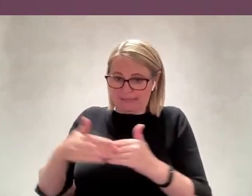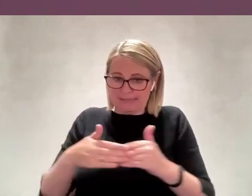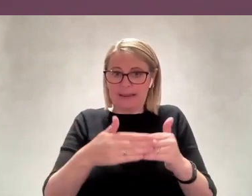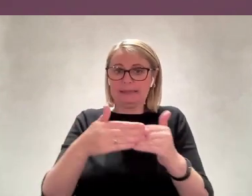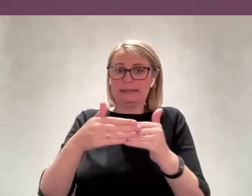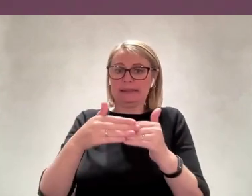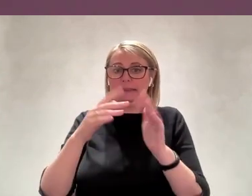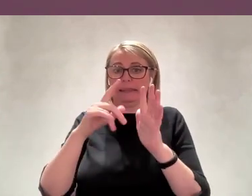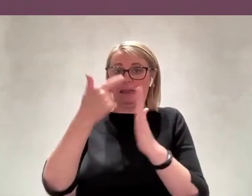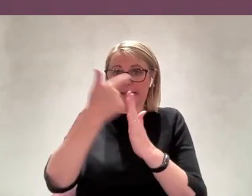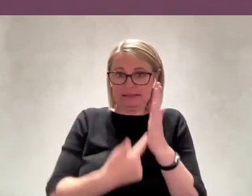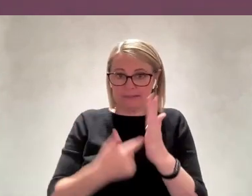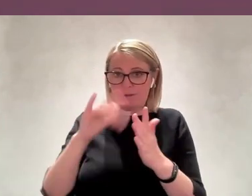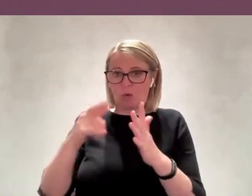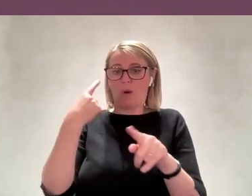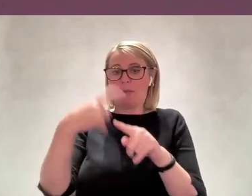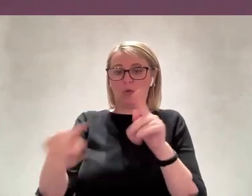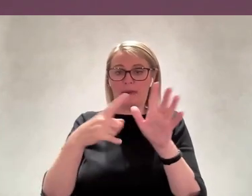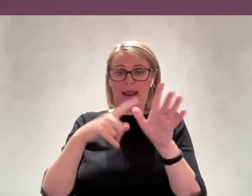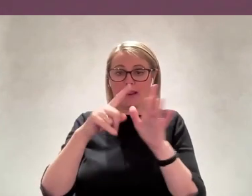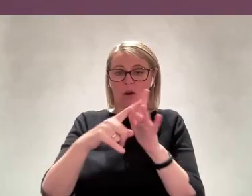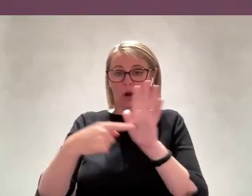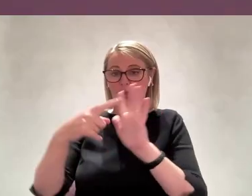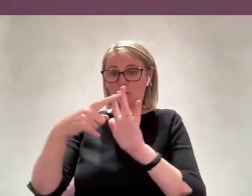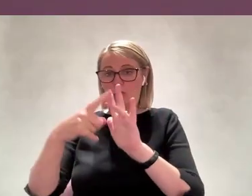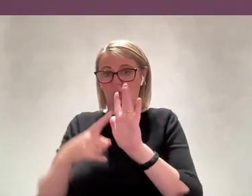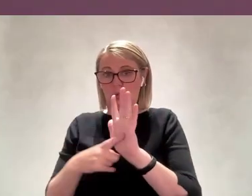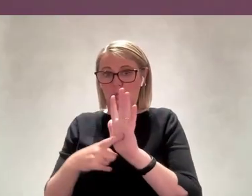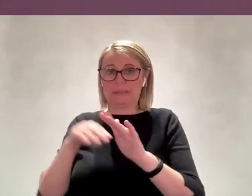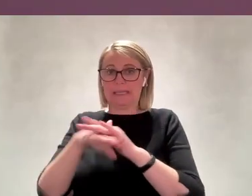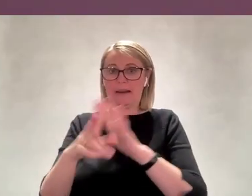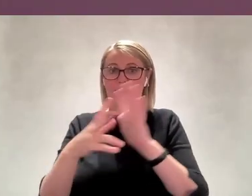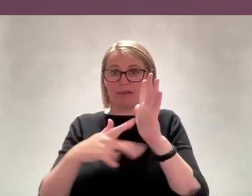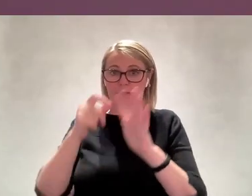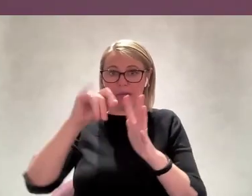list of approved AI tools across the VPS.